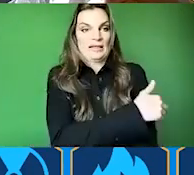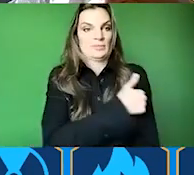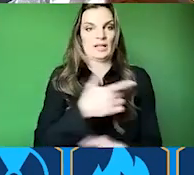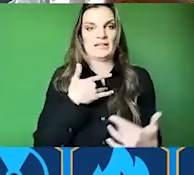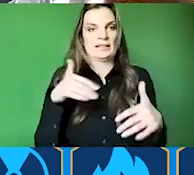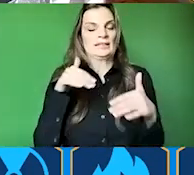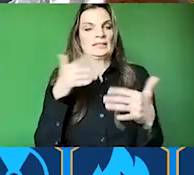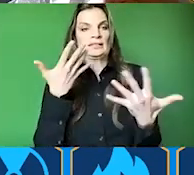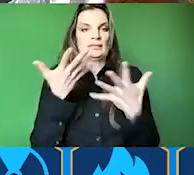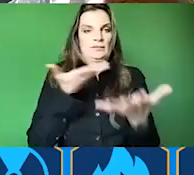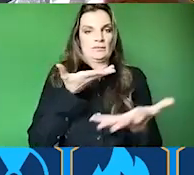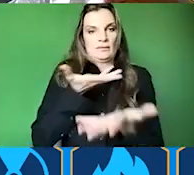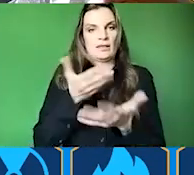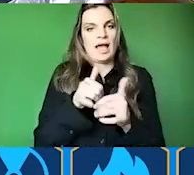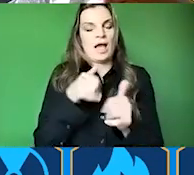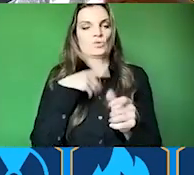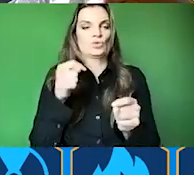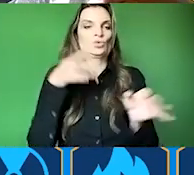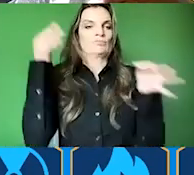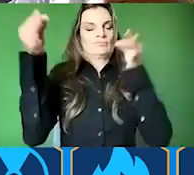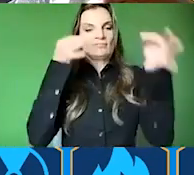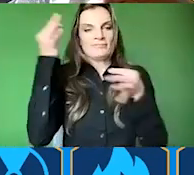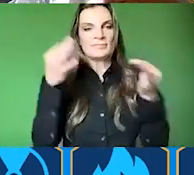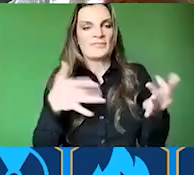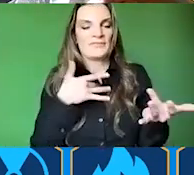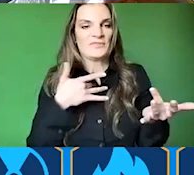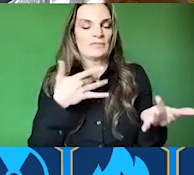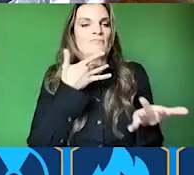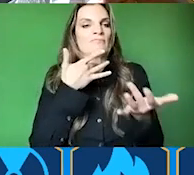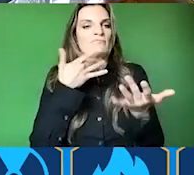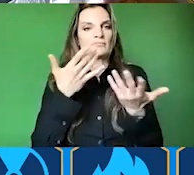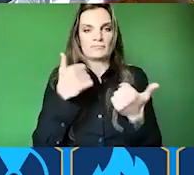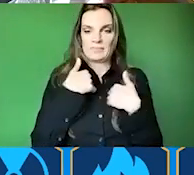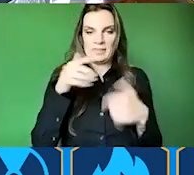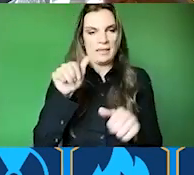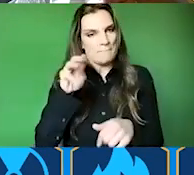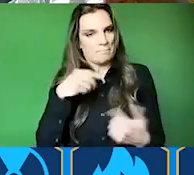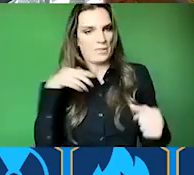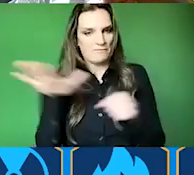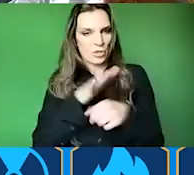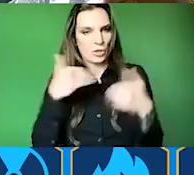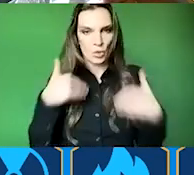ability to communicate and present ourselves as the full humans we are, living well rounded lives, not just as